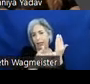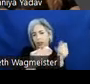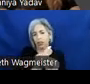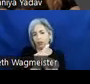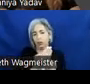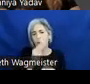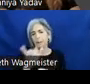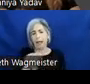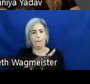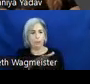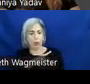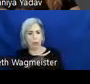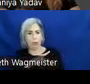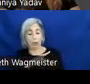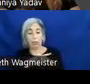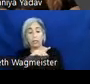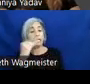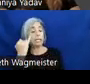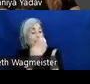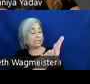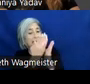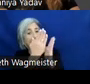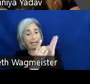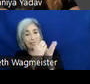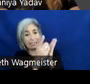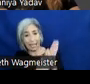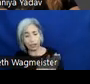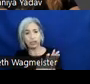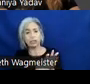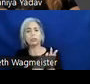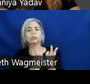When designers and developers use the assistive technologies to verify and test the components